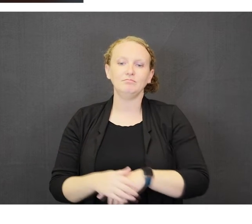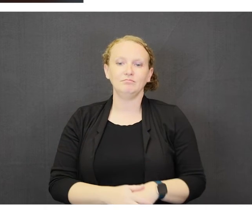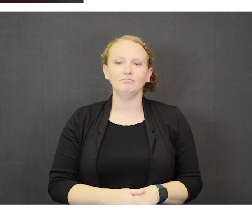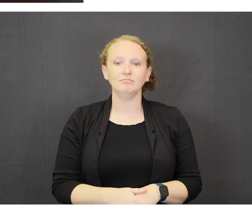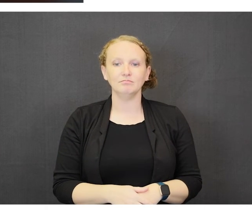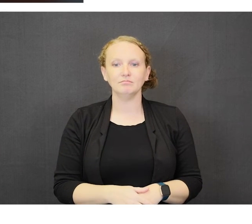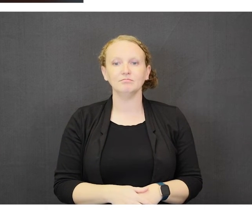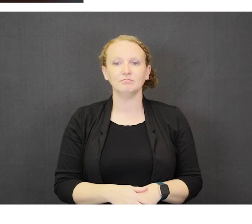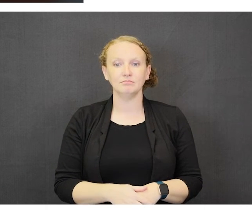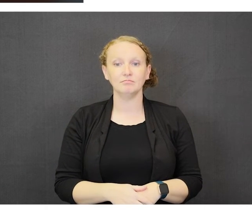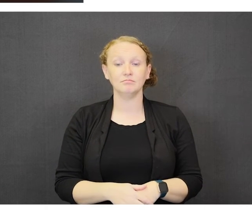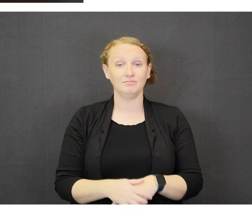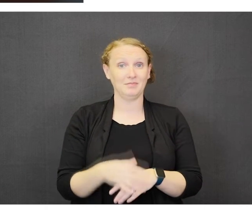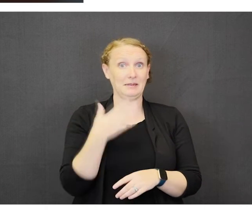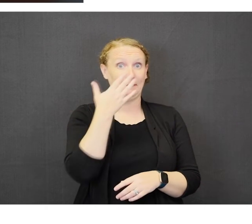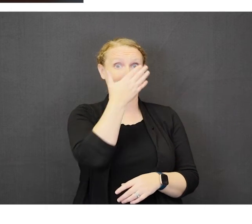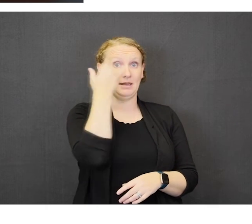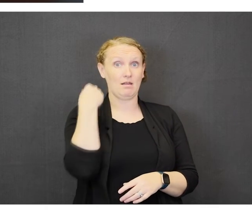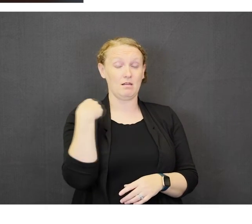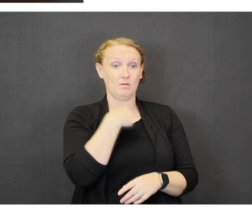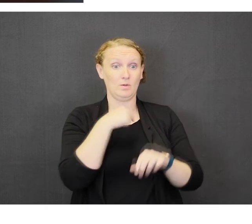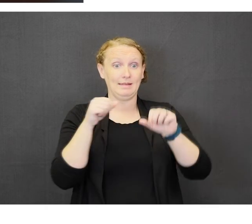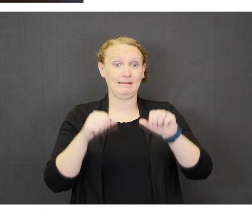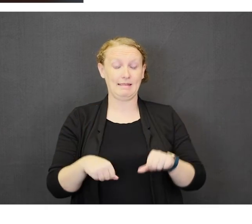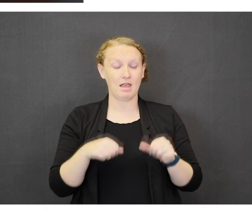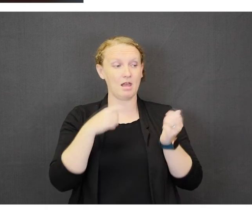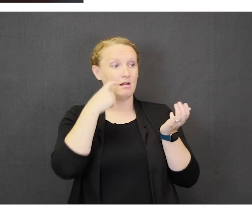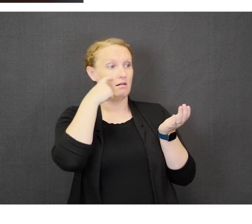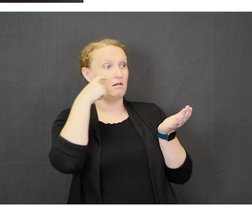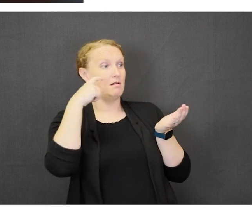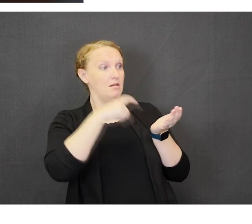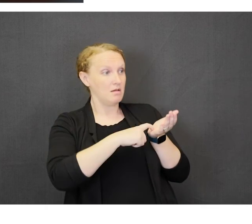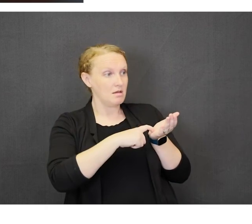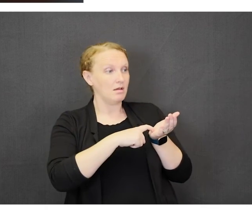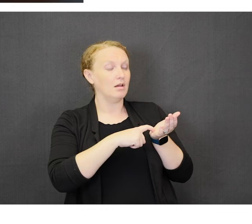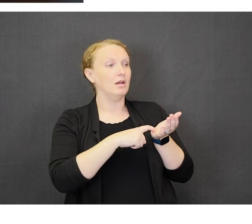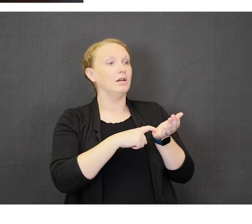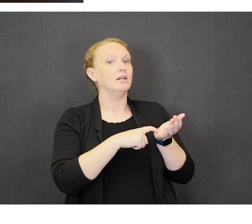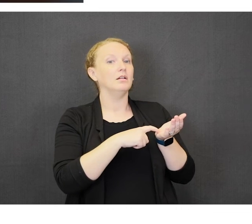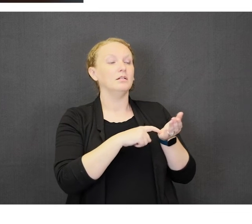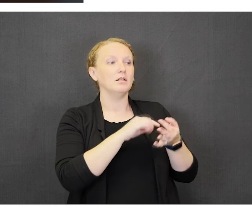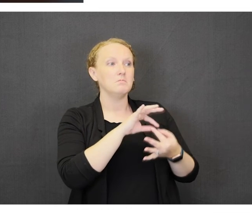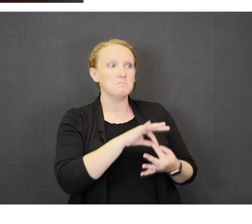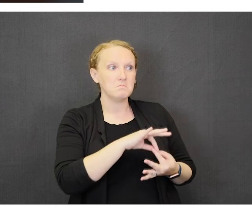risk over time of experiencing compassion fatigue and vicarious trauma